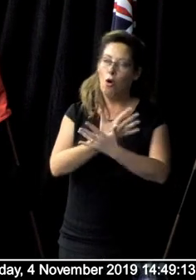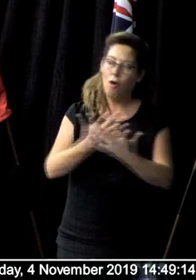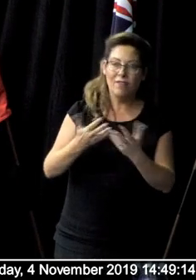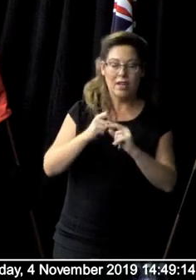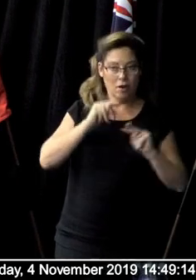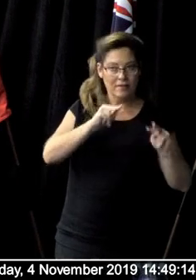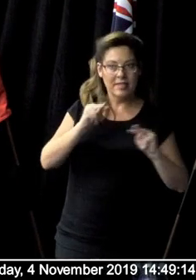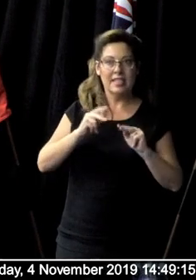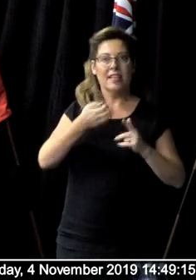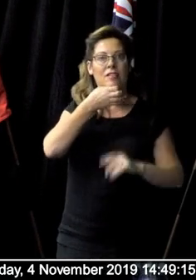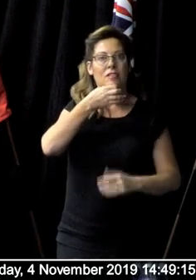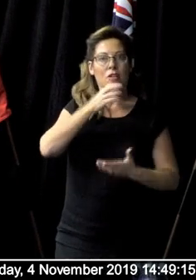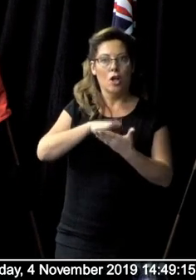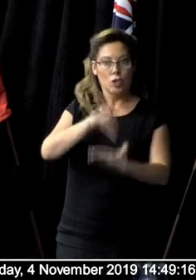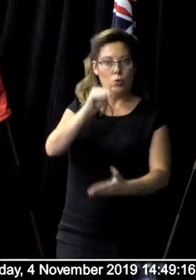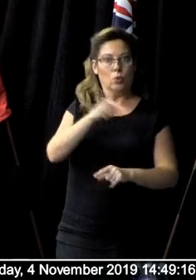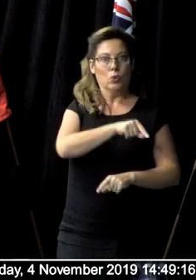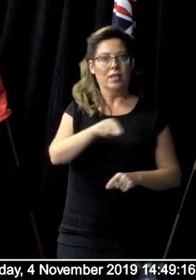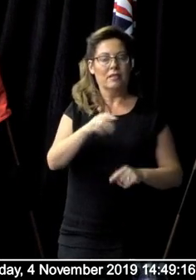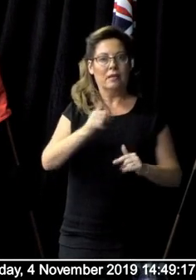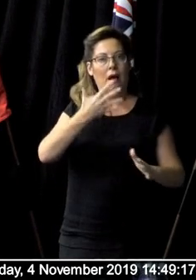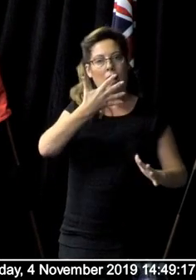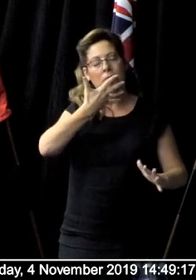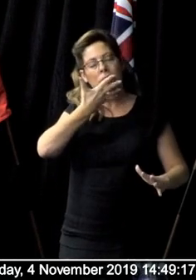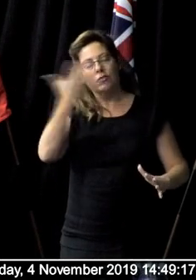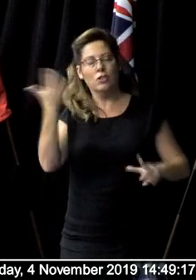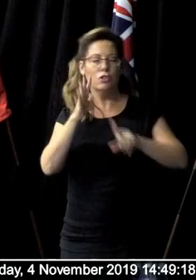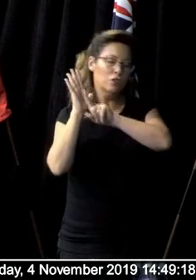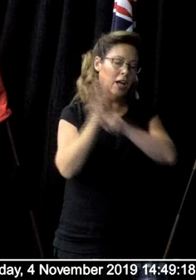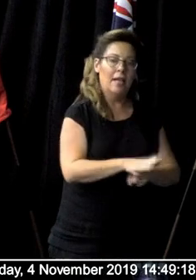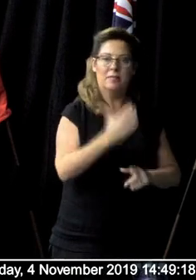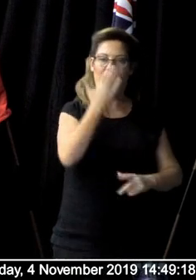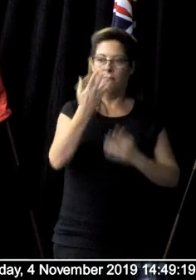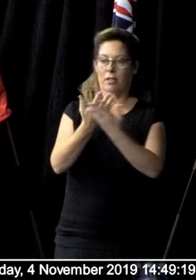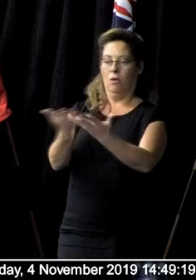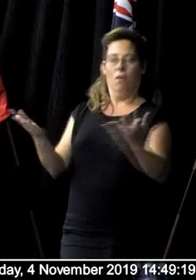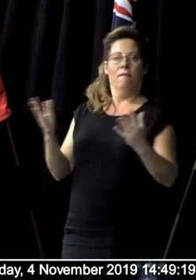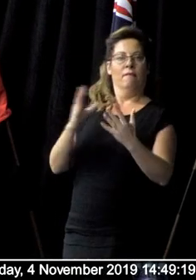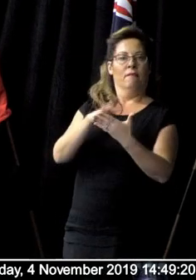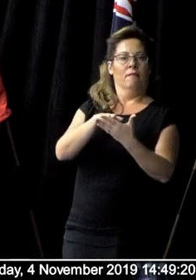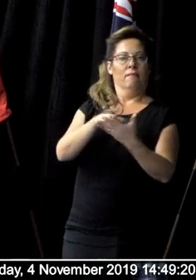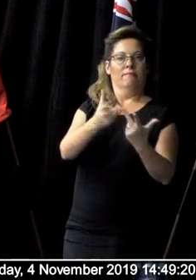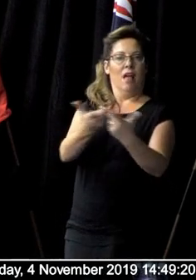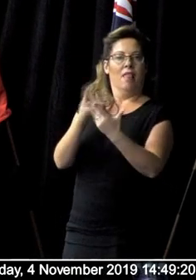front of the class, terrible breaches of student confidentiality.